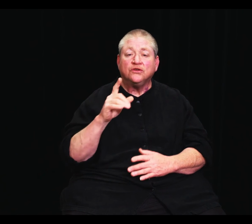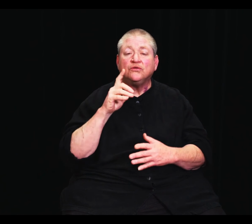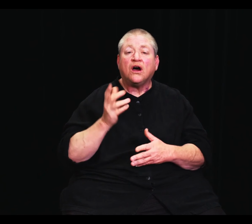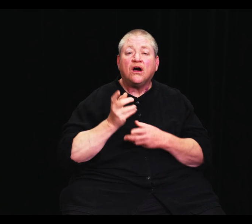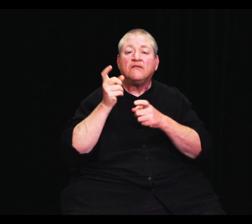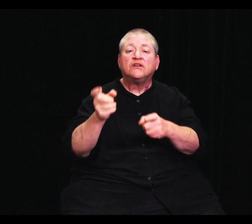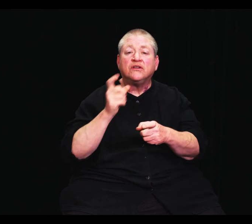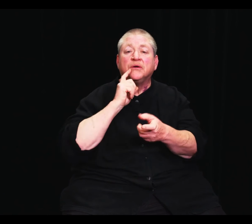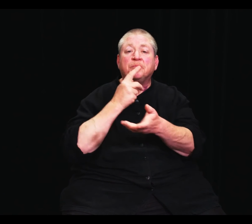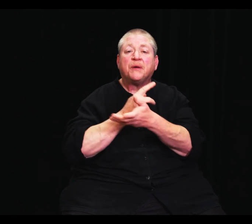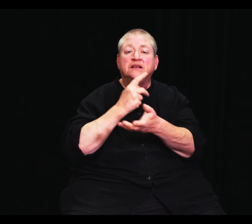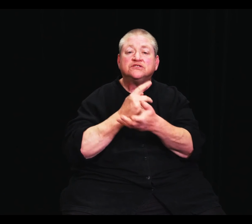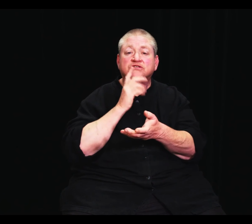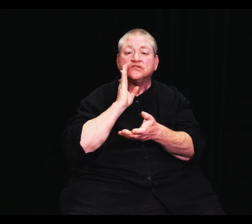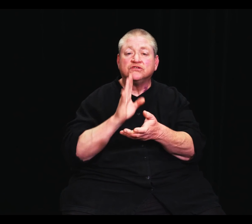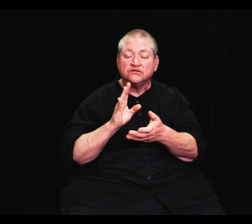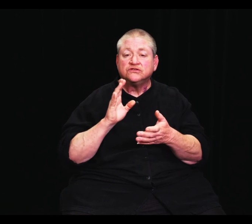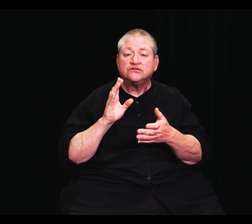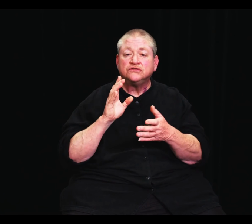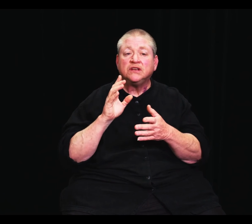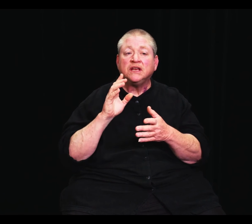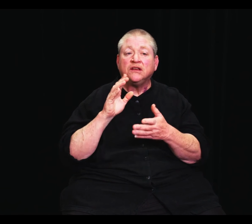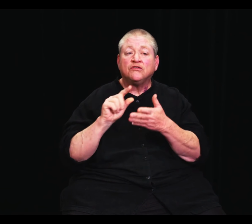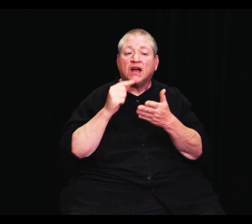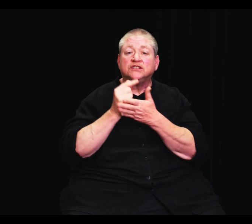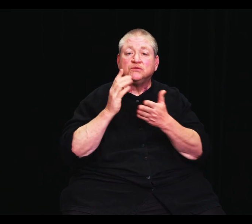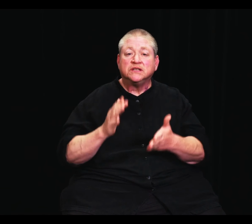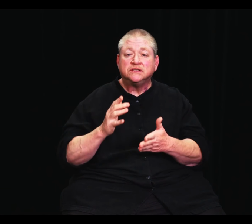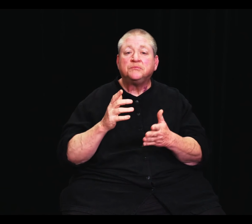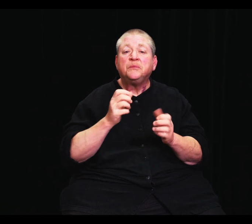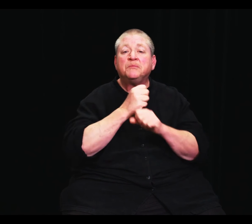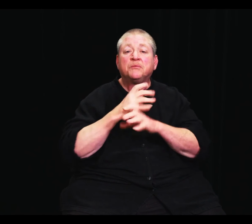And now I would like to invite Dean David Patrick to present the master's candidates.